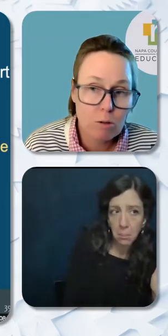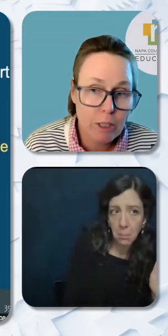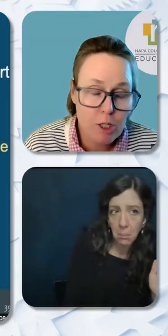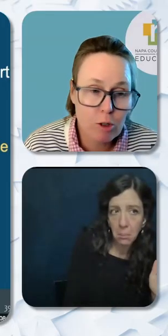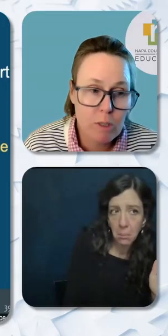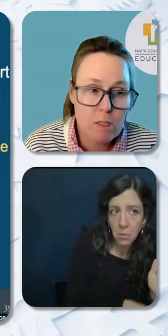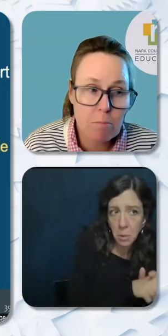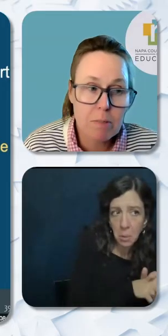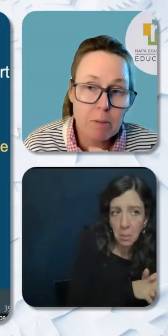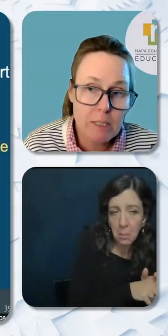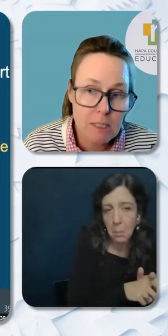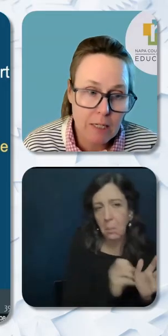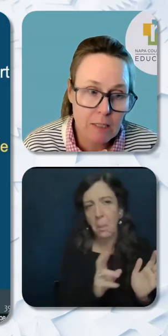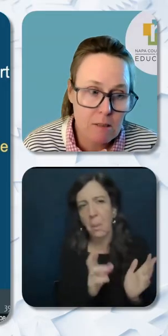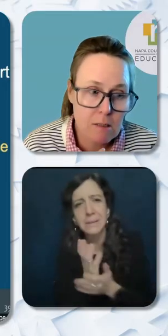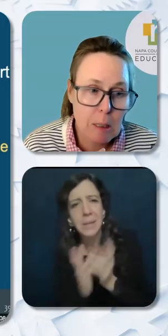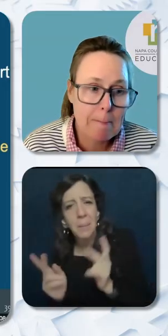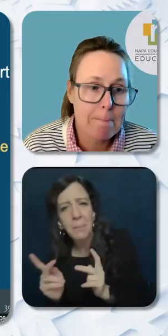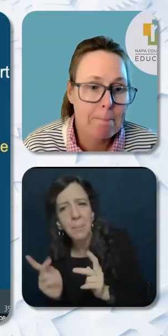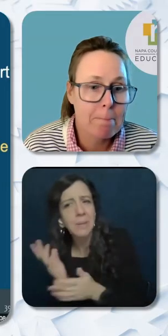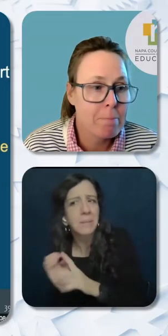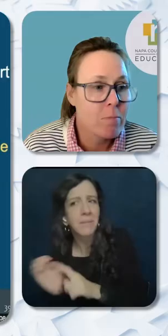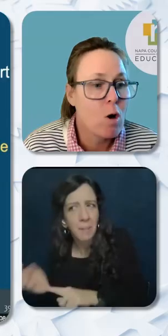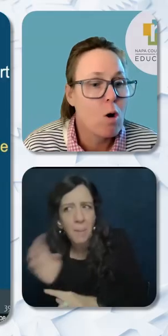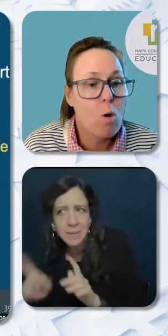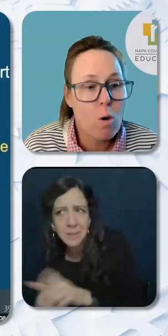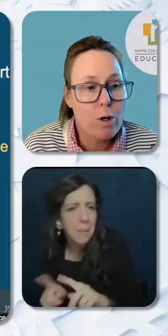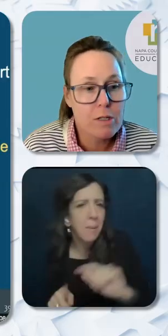Or it's only shown with some people in settings.